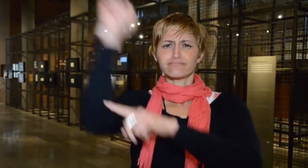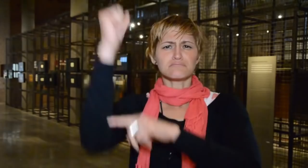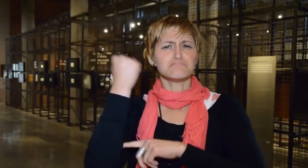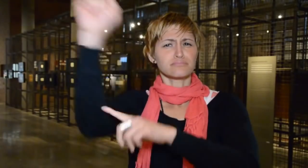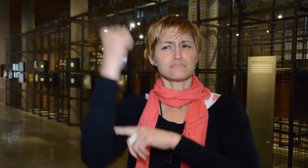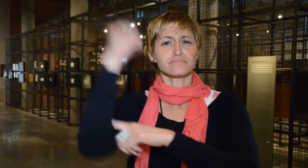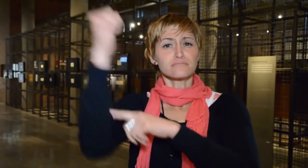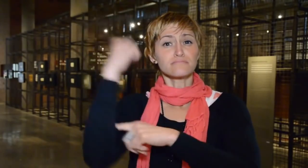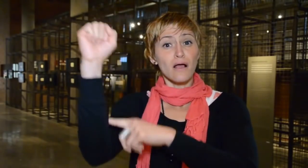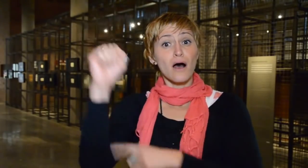apartheid laws